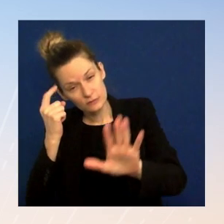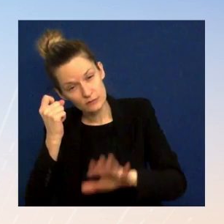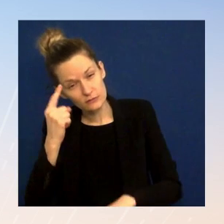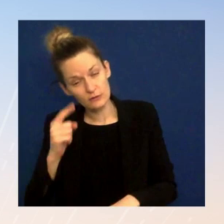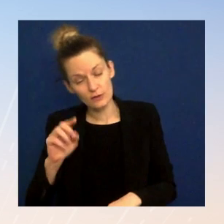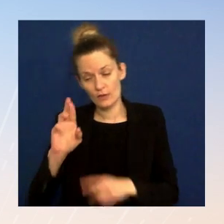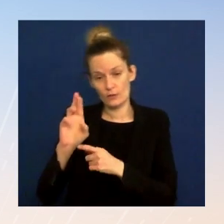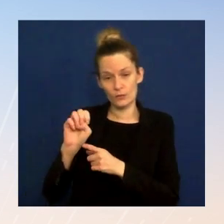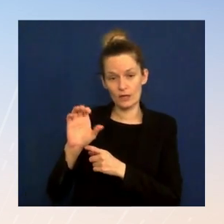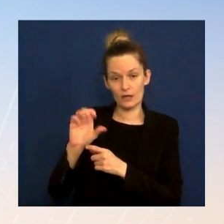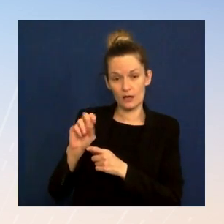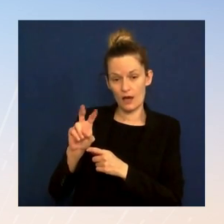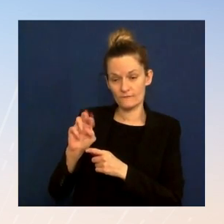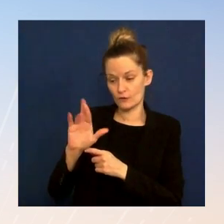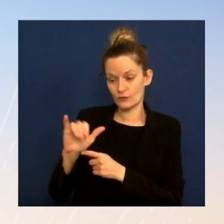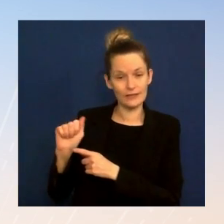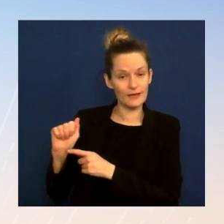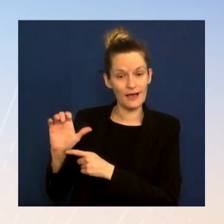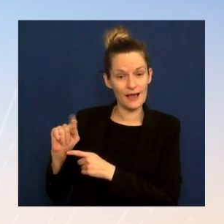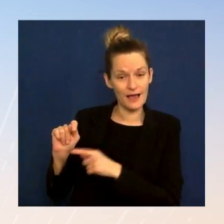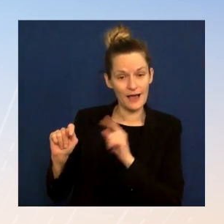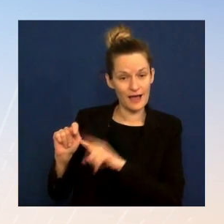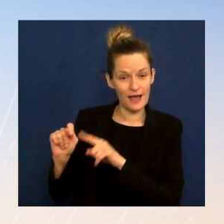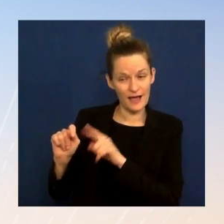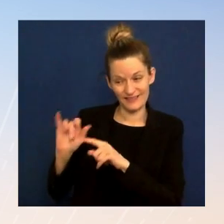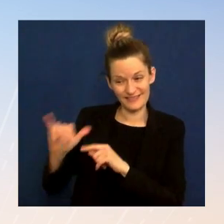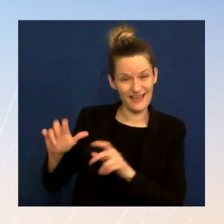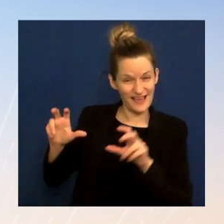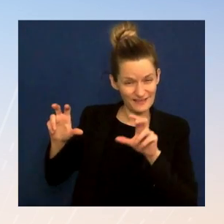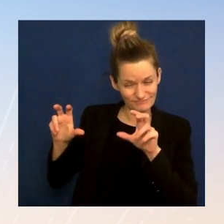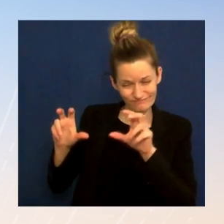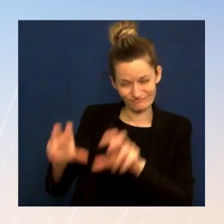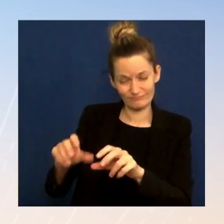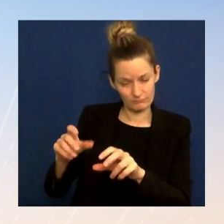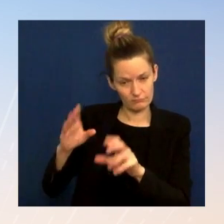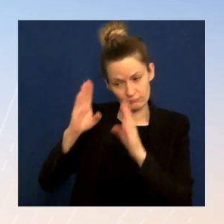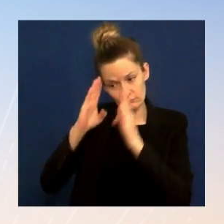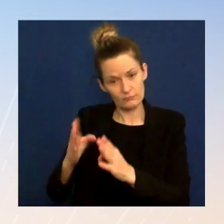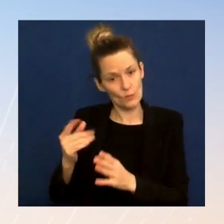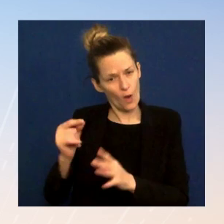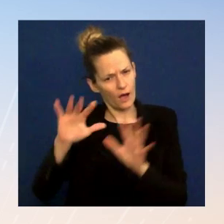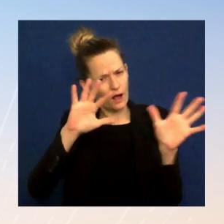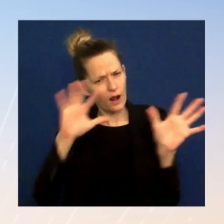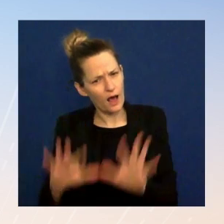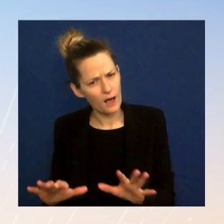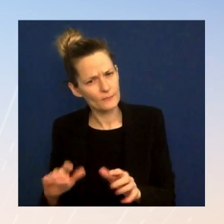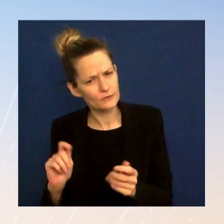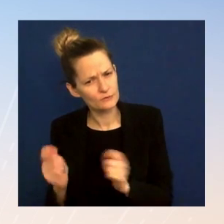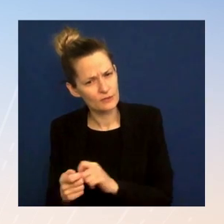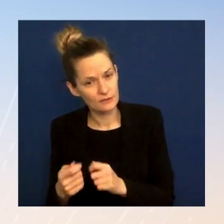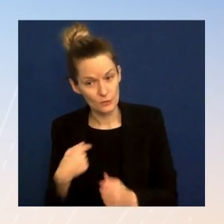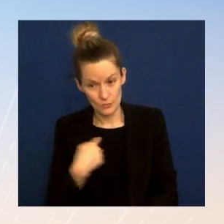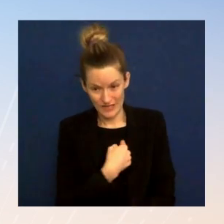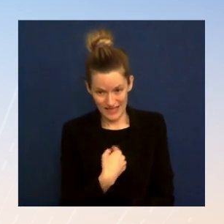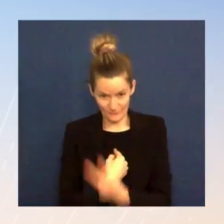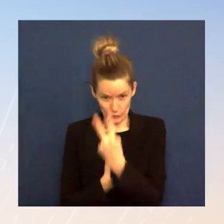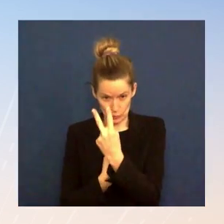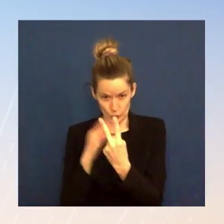in climate in history -- and a commitment to do everything he can through executive action and through working with the private sector. So global leaders --